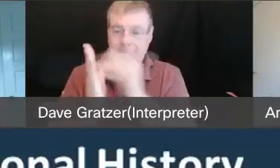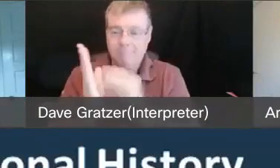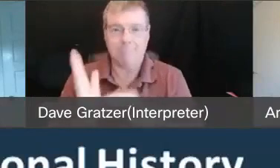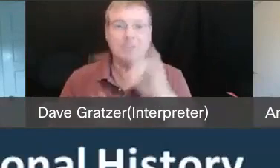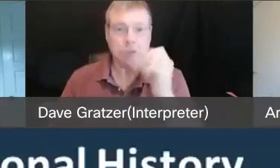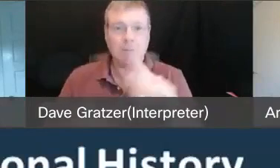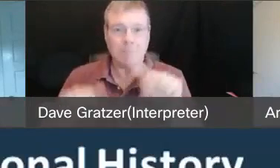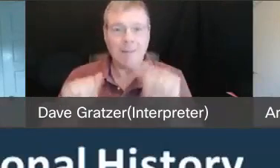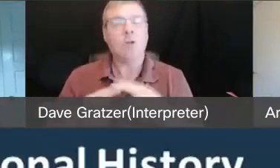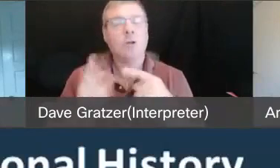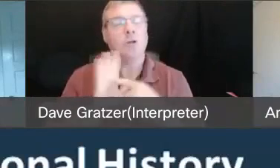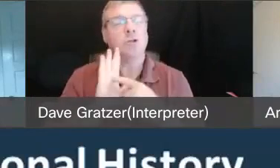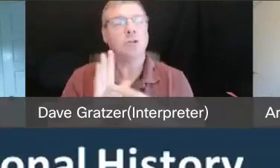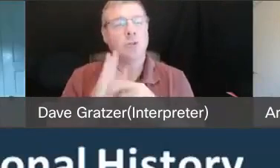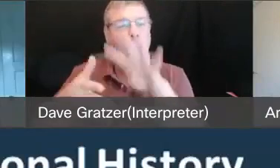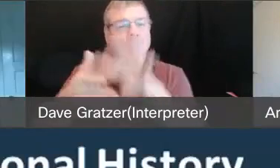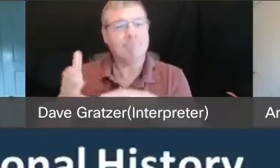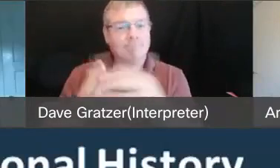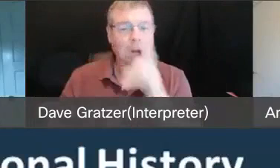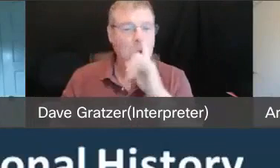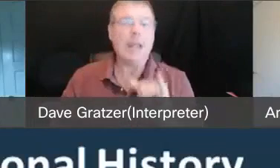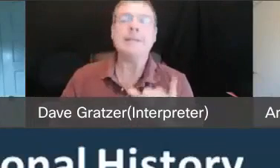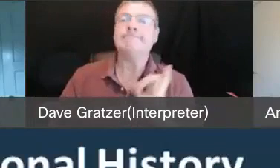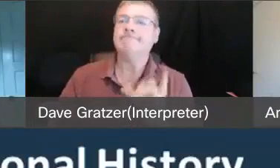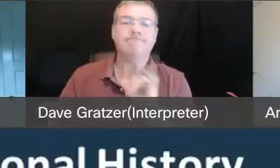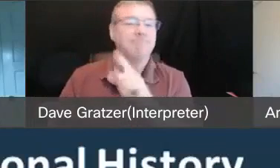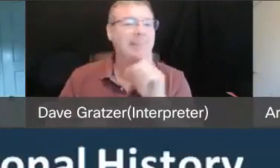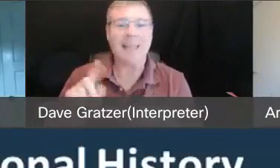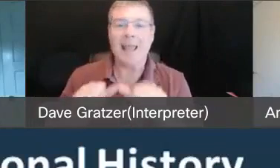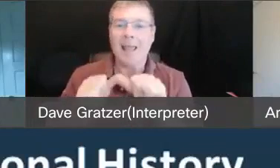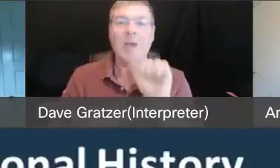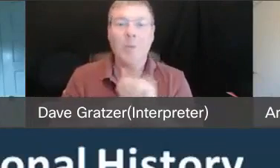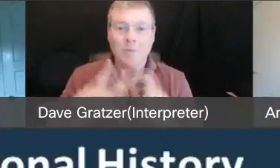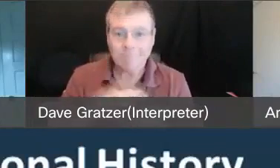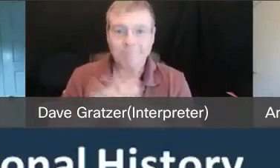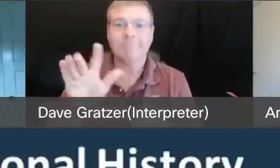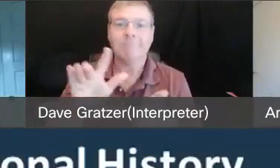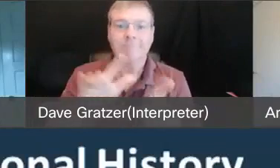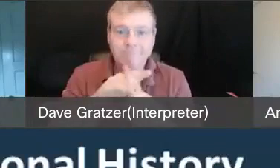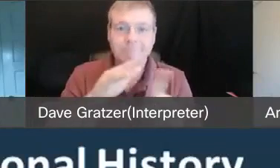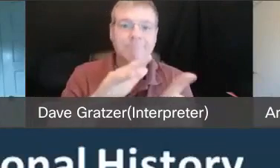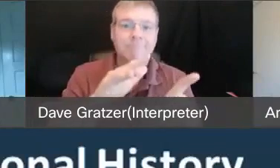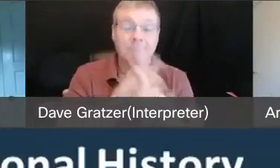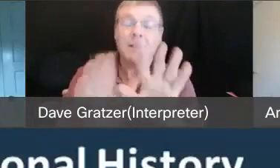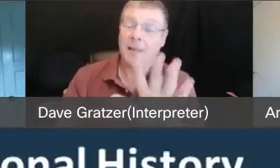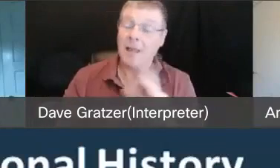to show kind of the pattern of not being able to sustain work. Where it gets trickier for us,